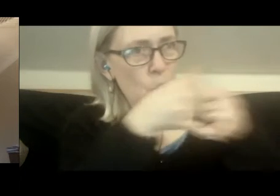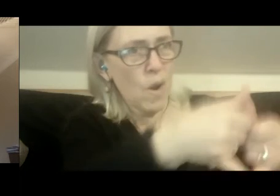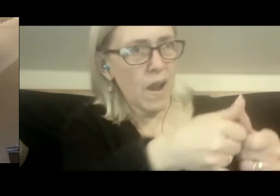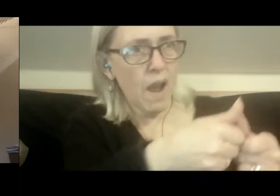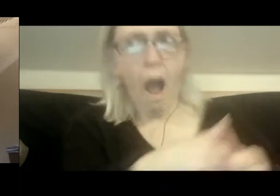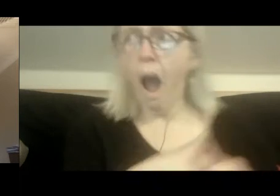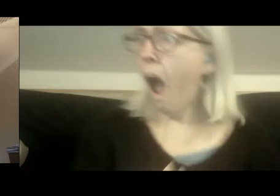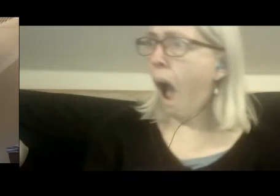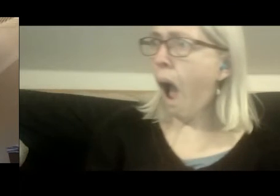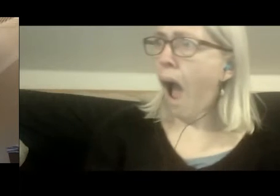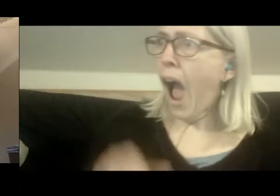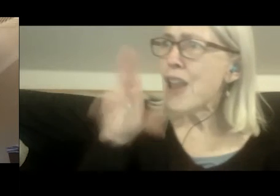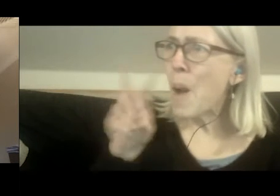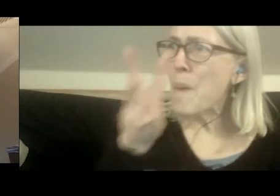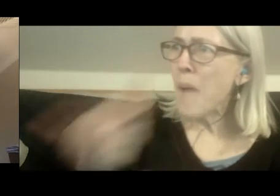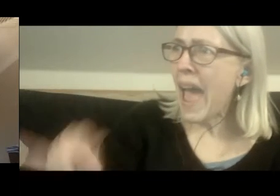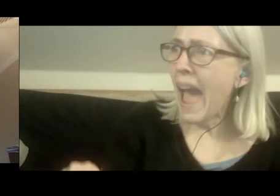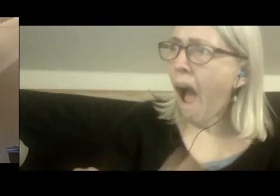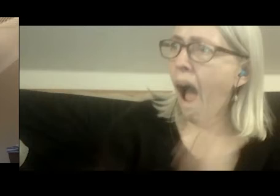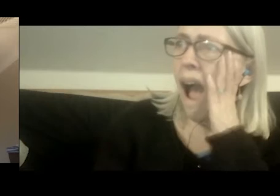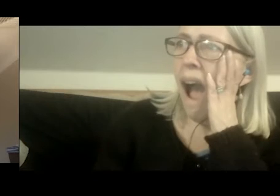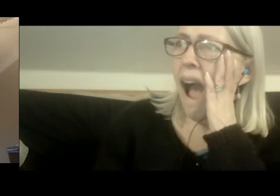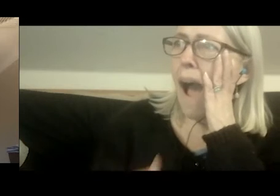Yes. Oh my gosh, that is so nice! Thank you!